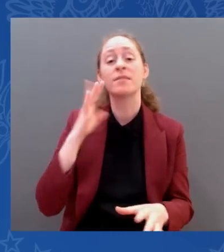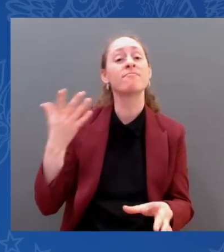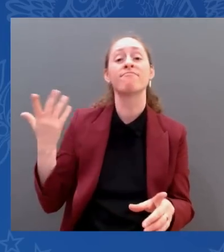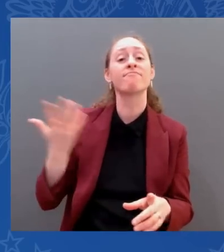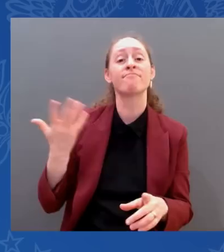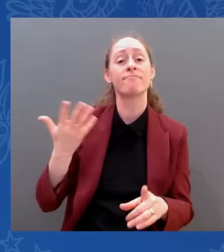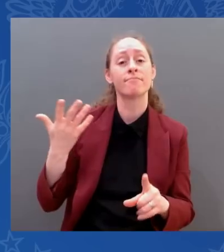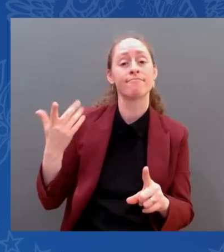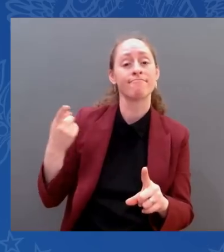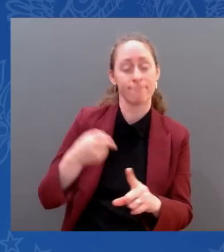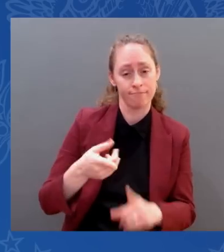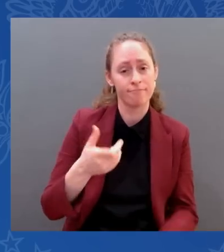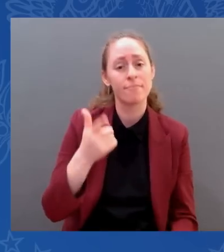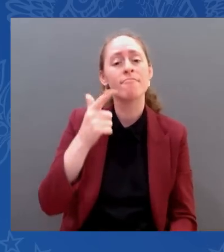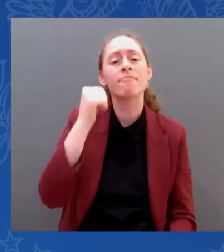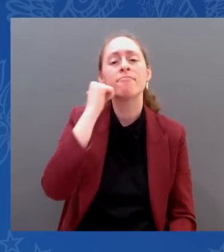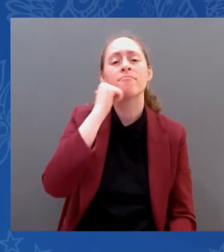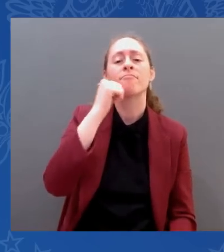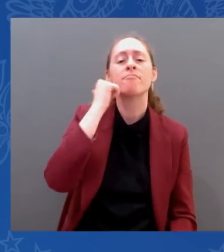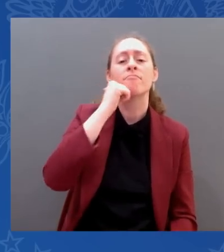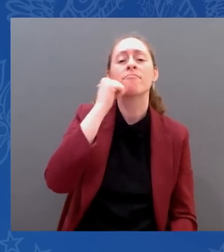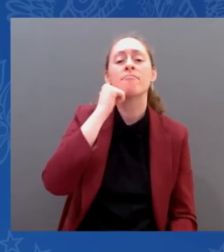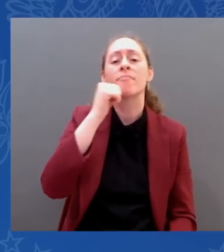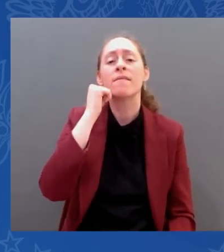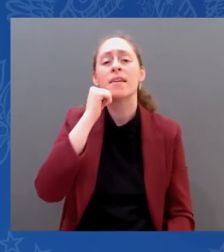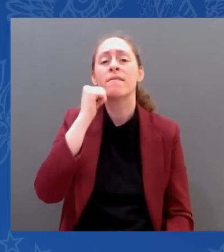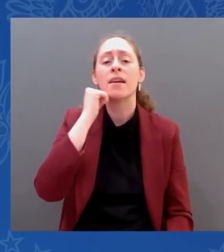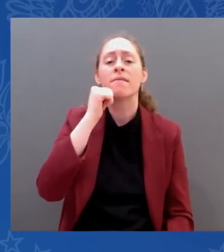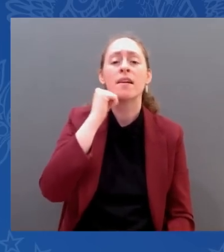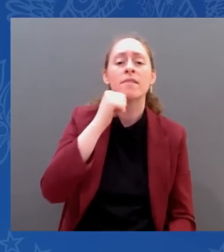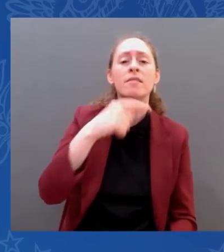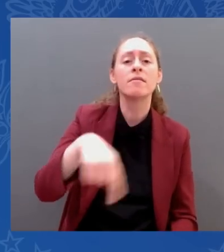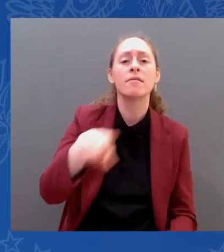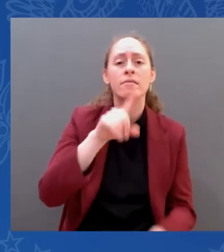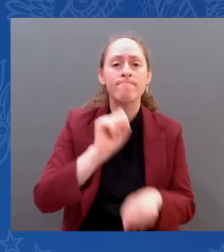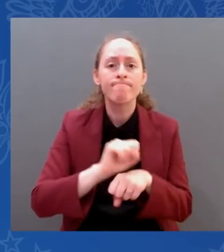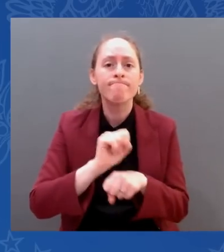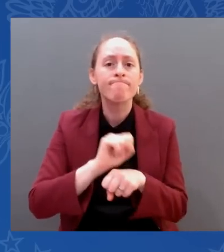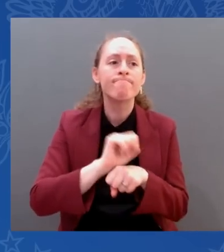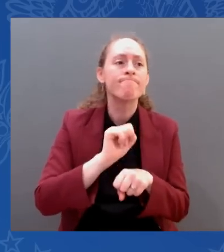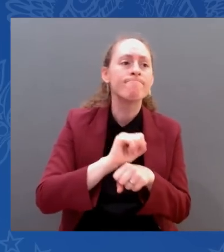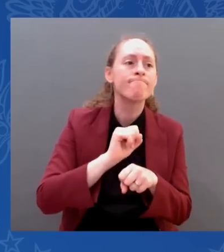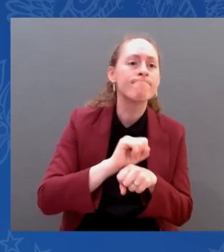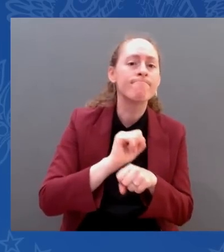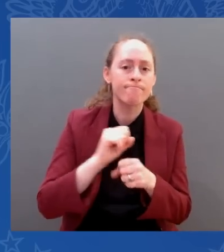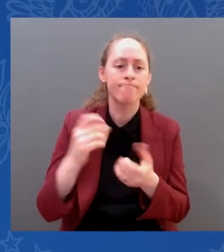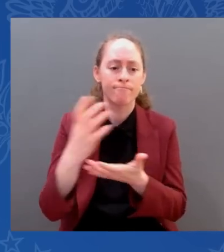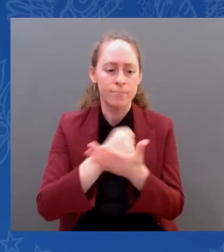So, if you add up all the things that people need just to do their -- to do everything from take care of their kids